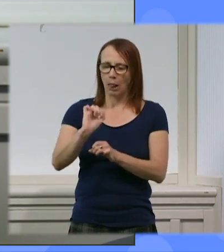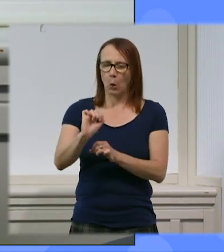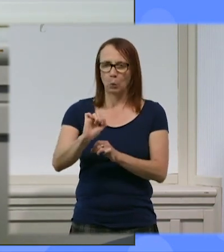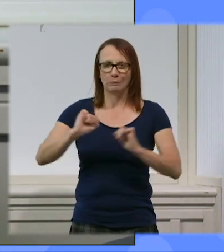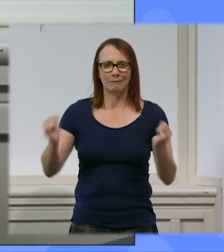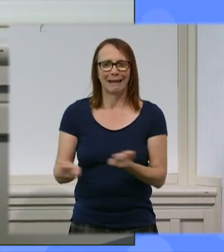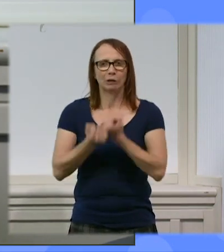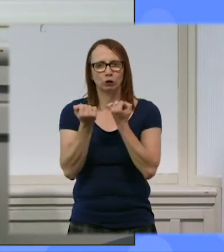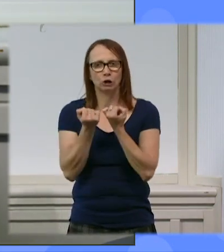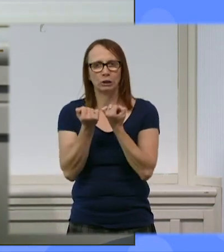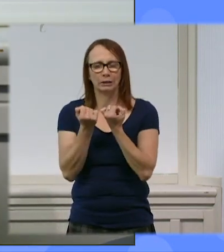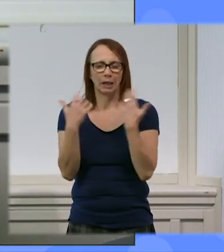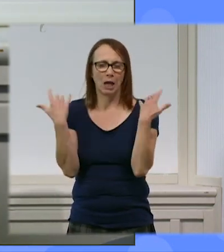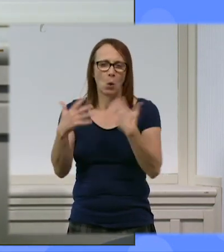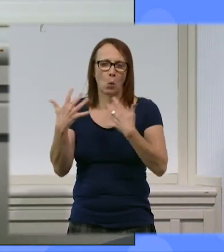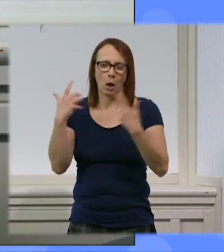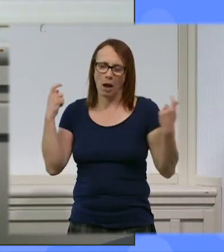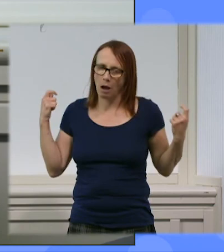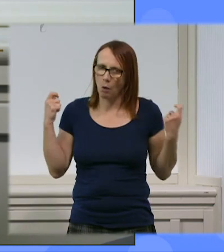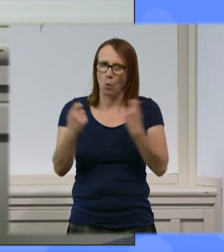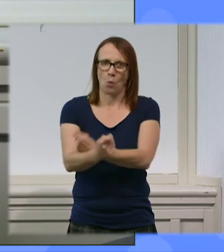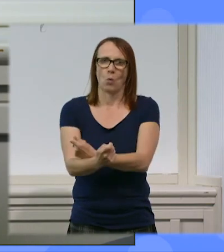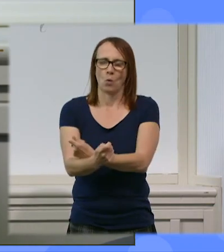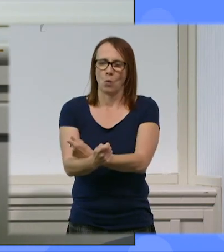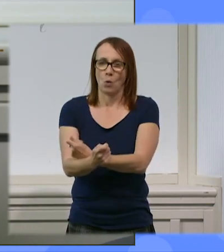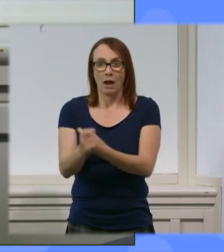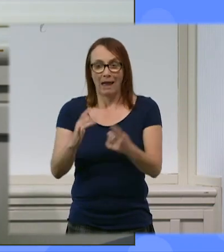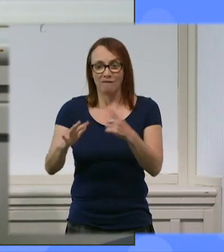could have that to one bring down environmental costs control the design